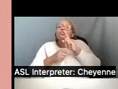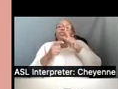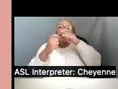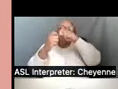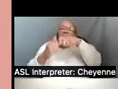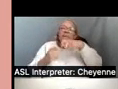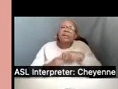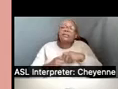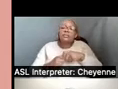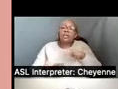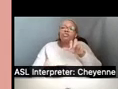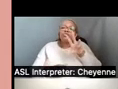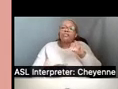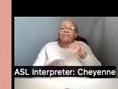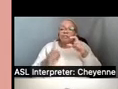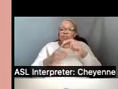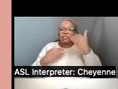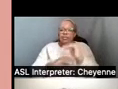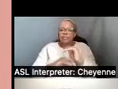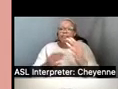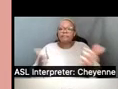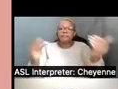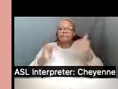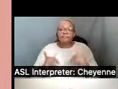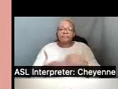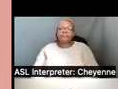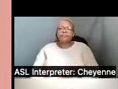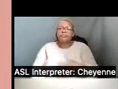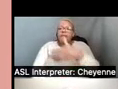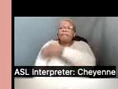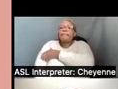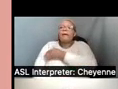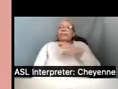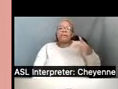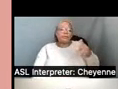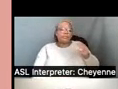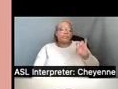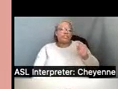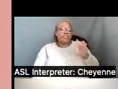Be as detailed as you can in the 250 words. Power and positionality.